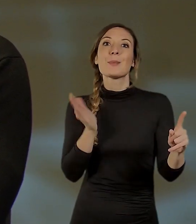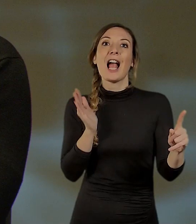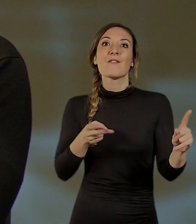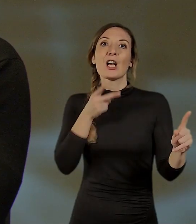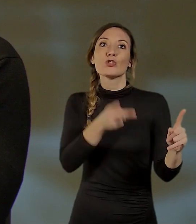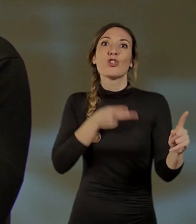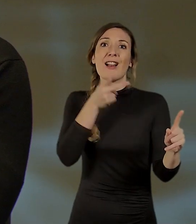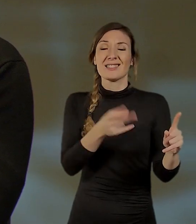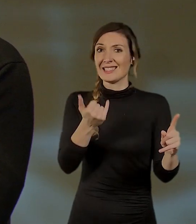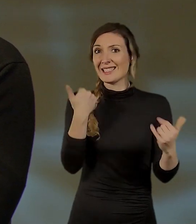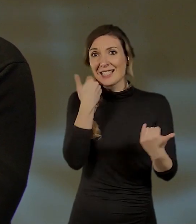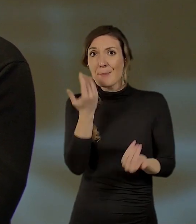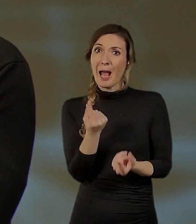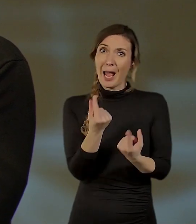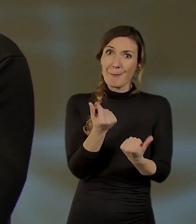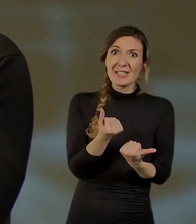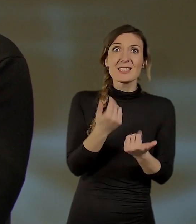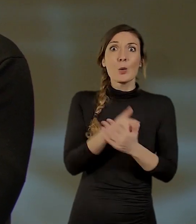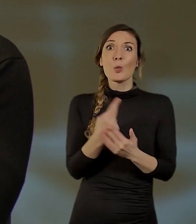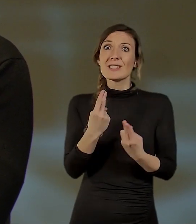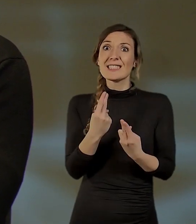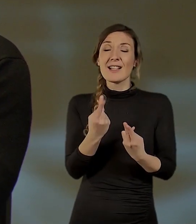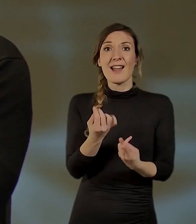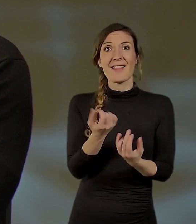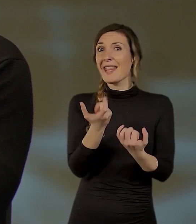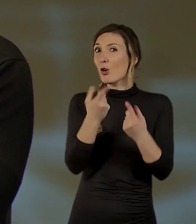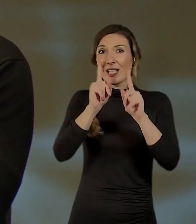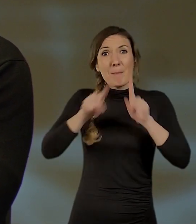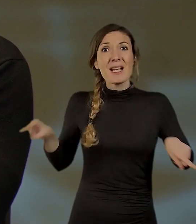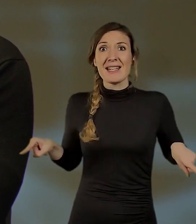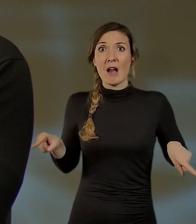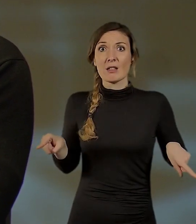it figured out as part of the zoning plan. Before I ask the audience a question, I'll ask another question...